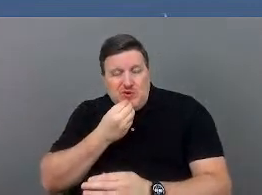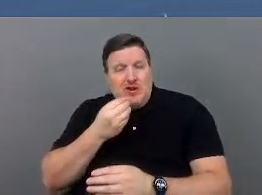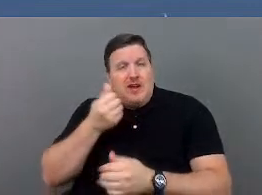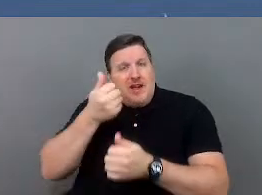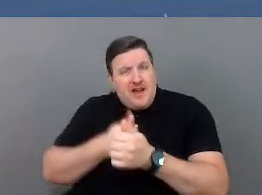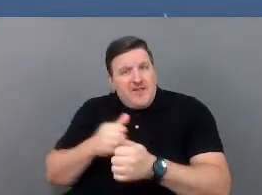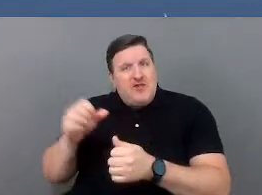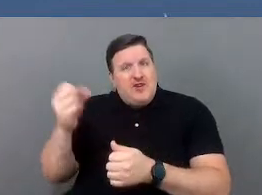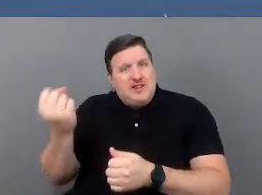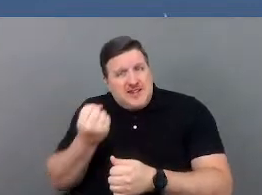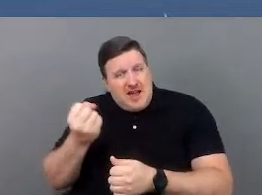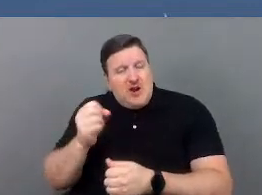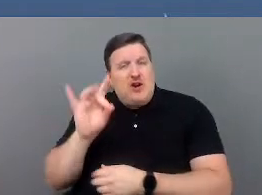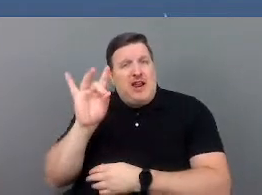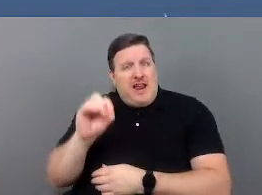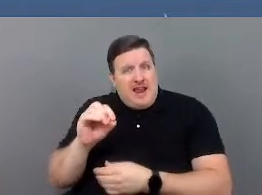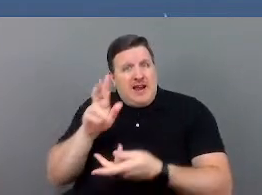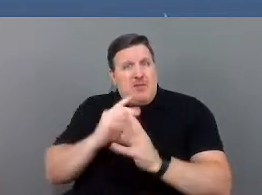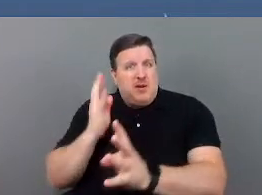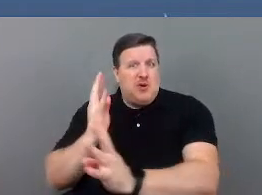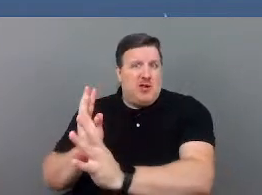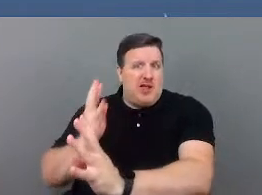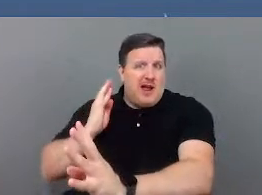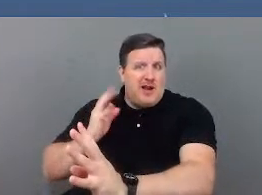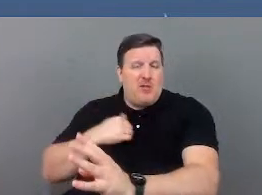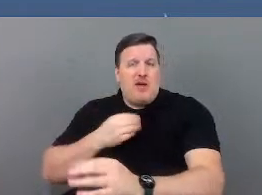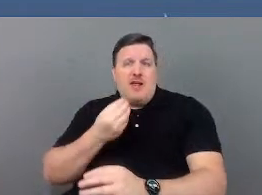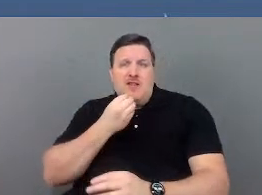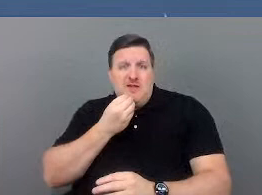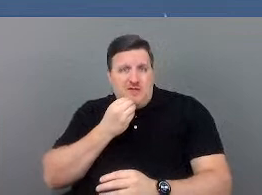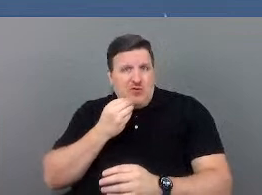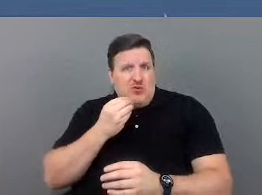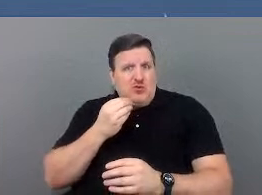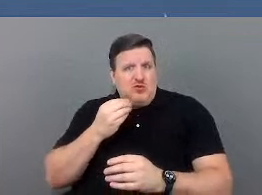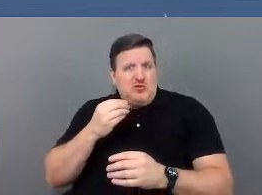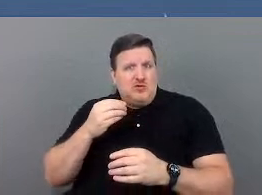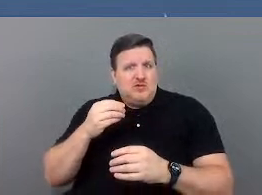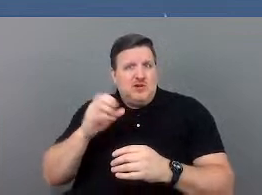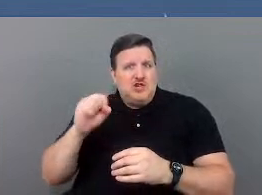ENOUGH TO EAT. PUTTING -- AND PUTTING MONEY INTO AFFORDABLE HOUSING